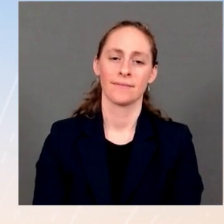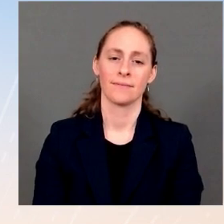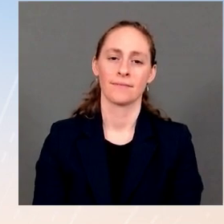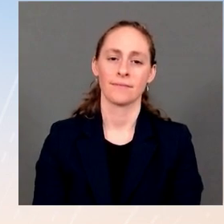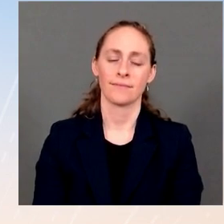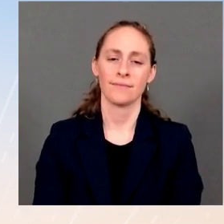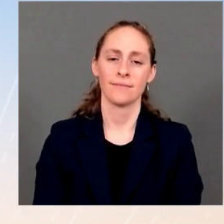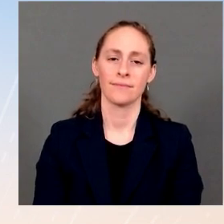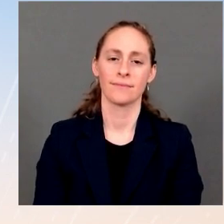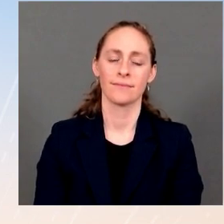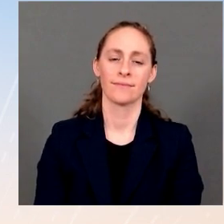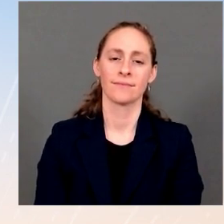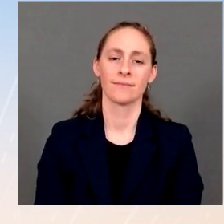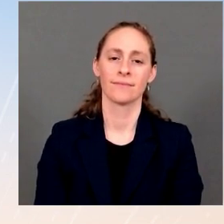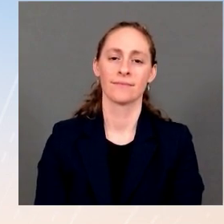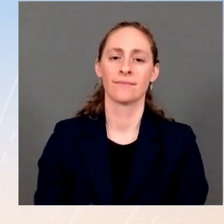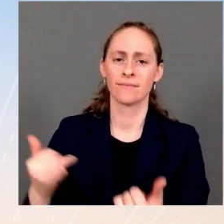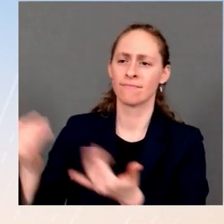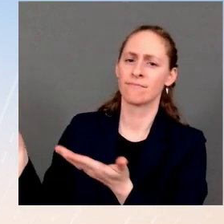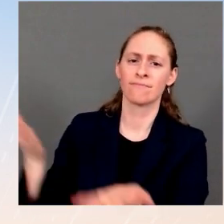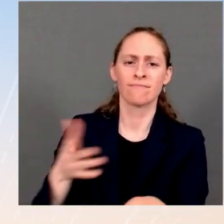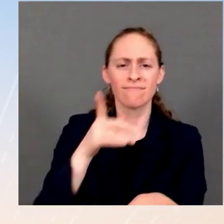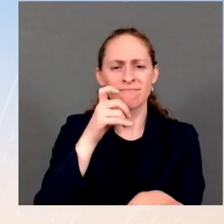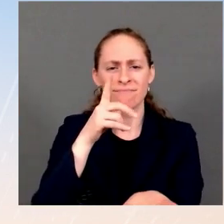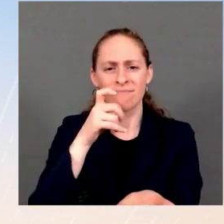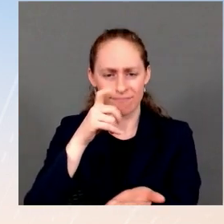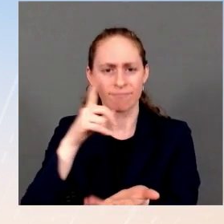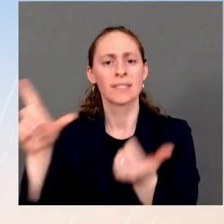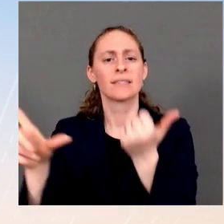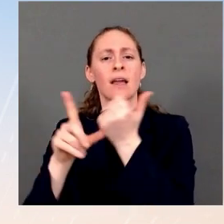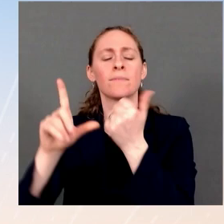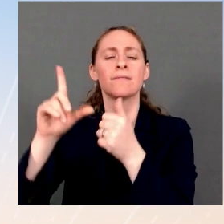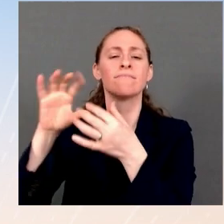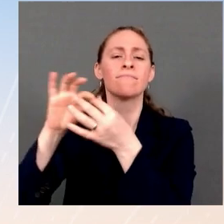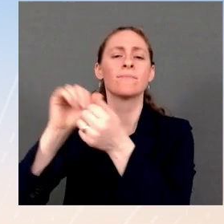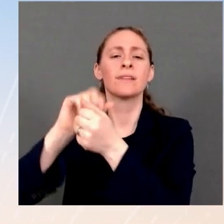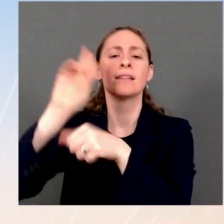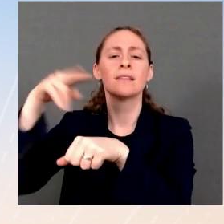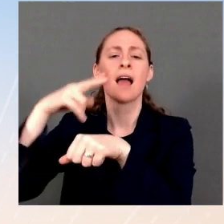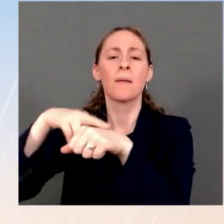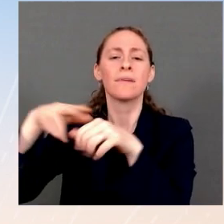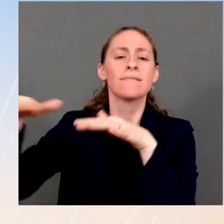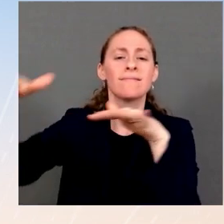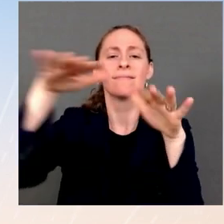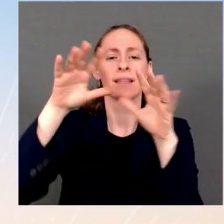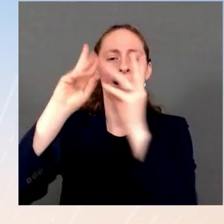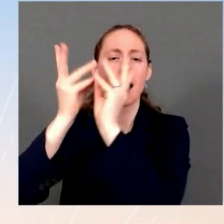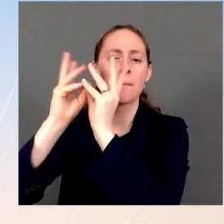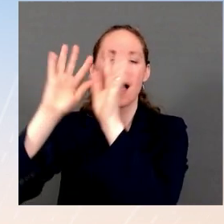Advisor Ali Zaidi, where he helps implement the President's domestic climate agenda,